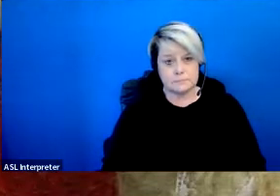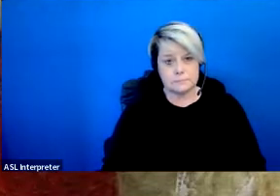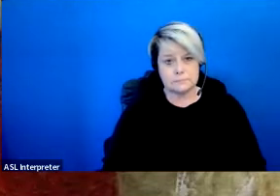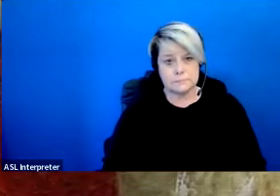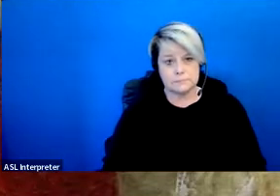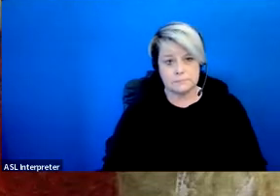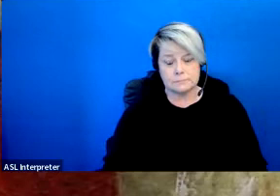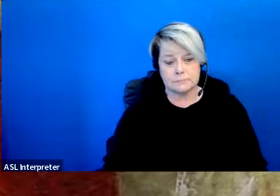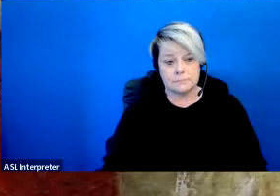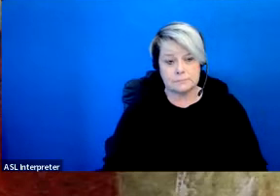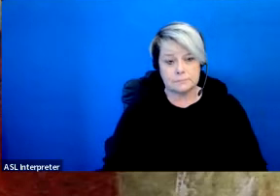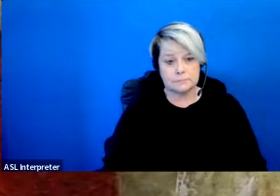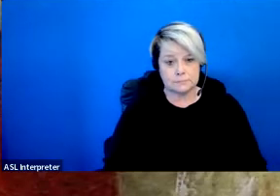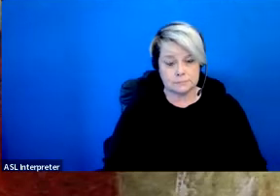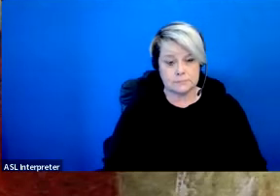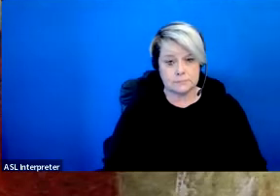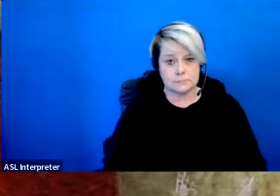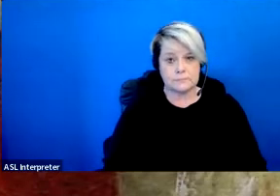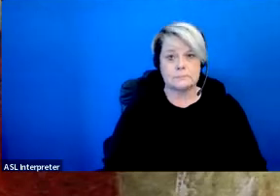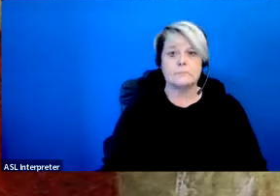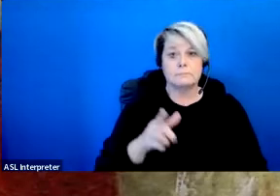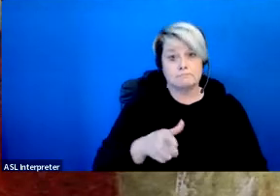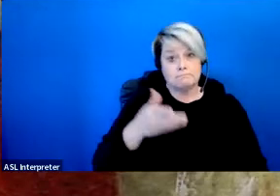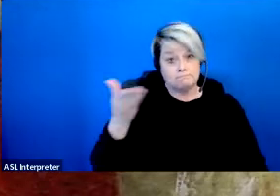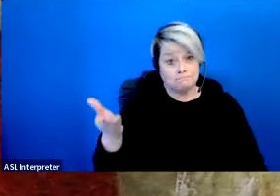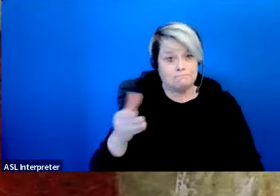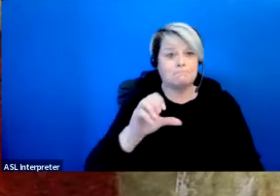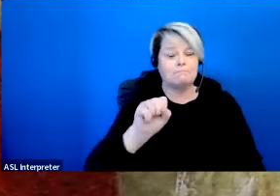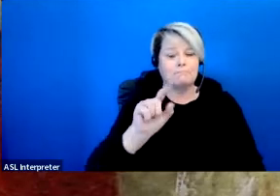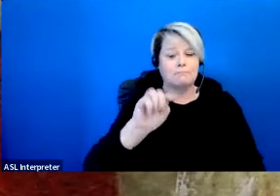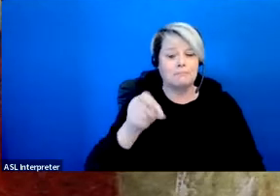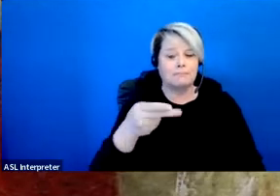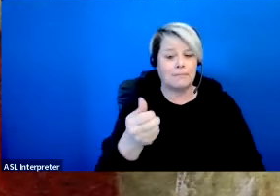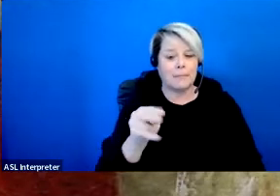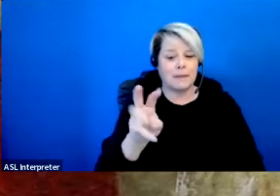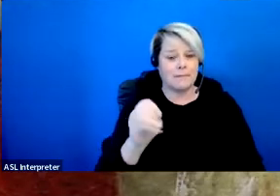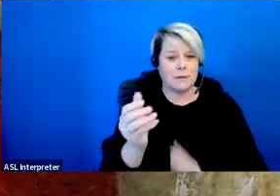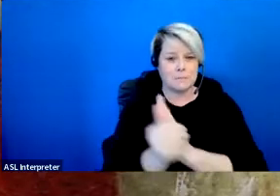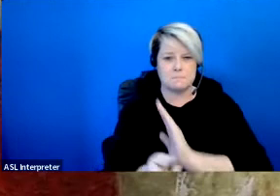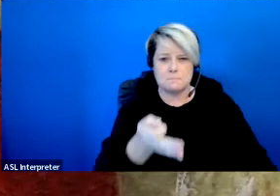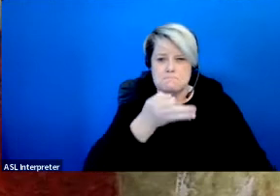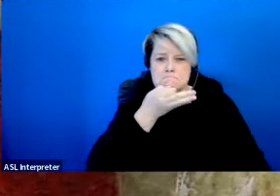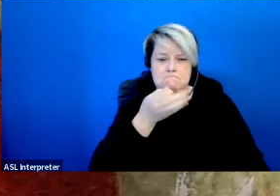today. We are going to move right into it. I'm here